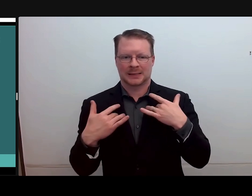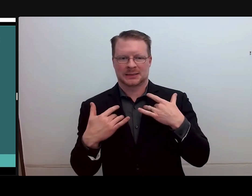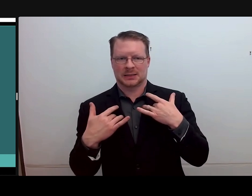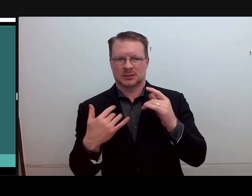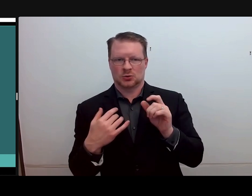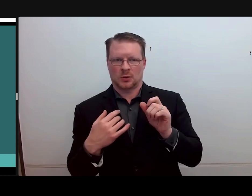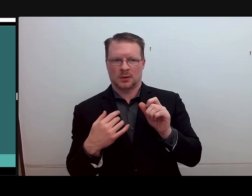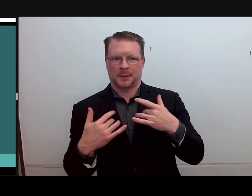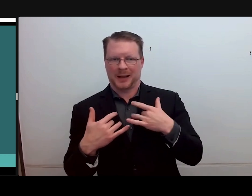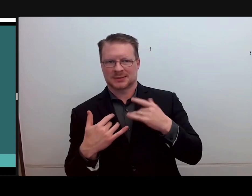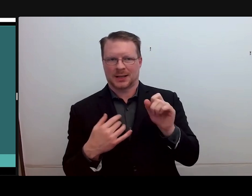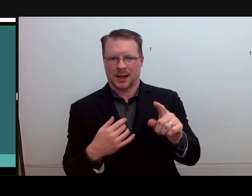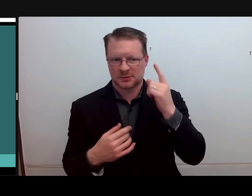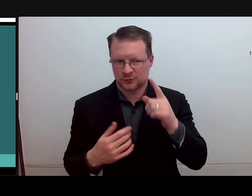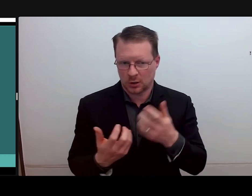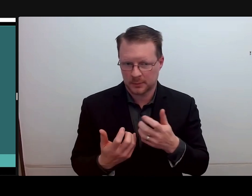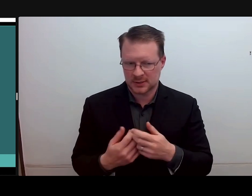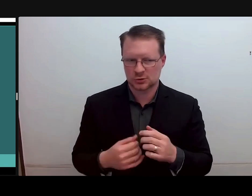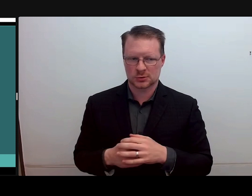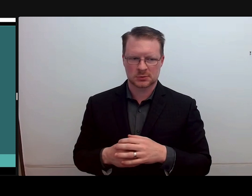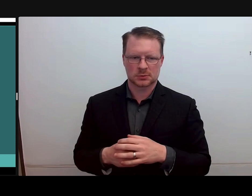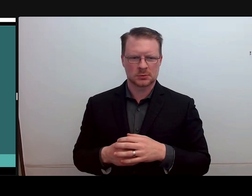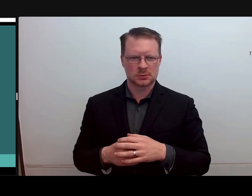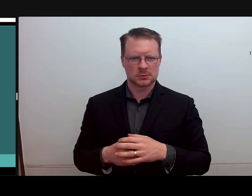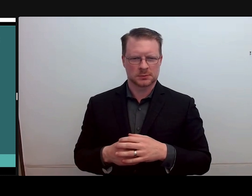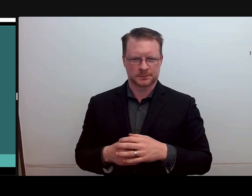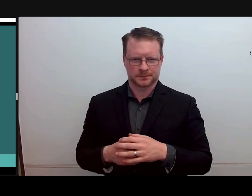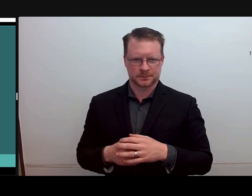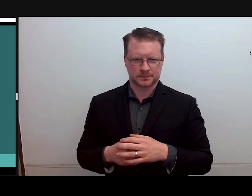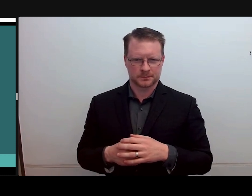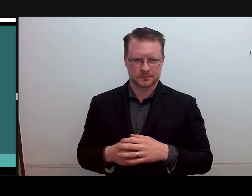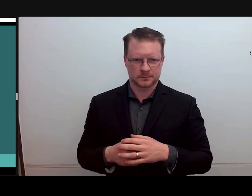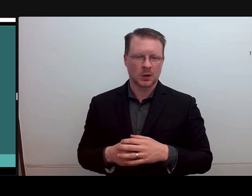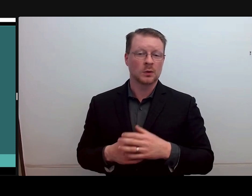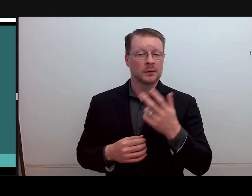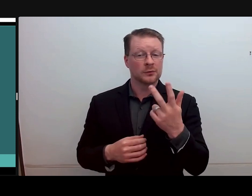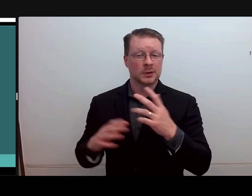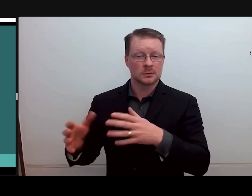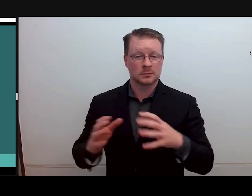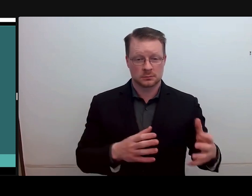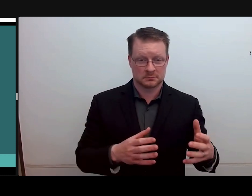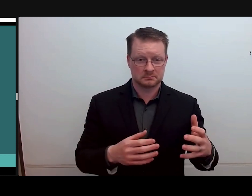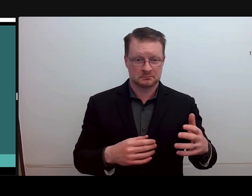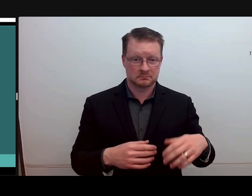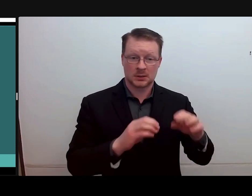or don't receive accommodations or might be too afraid to ask for accommodations.